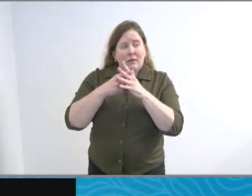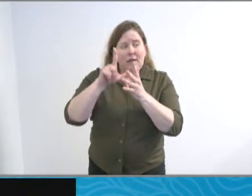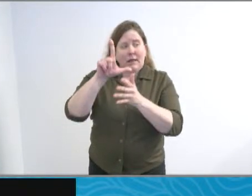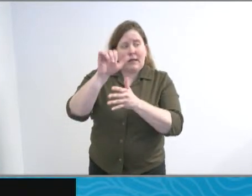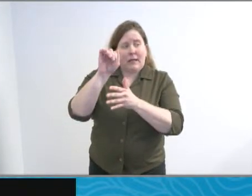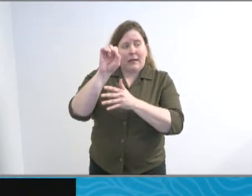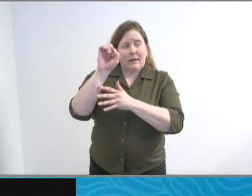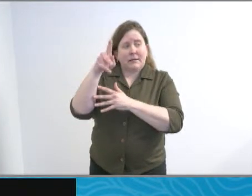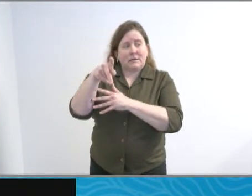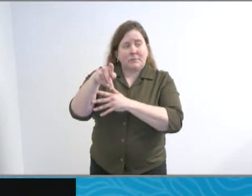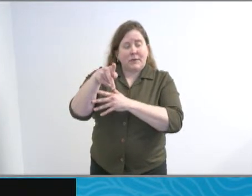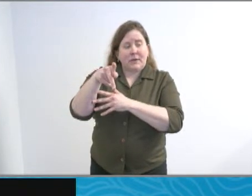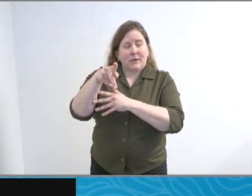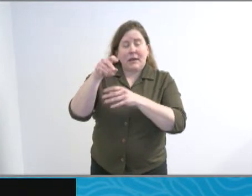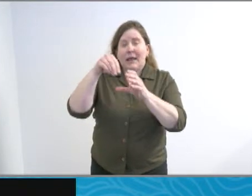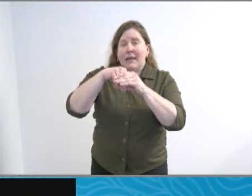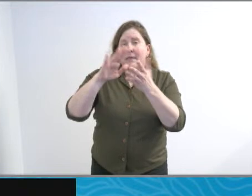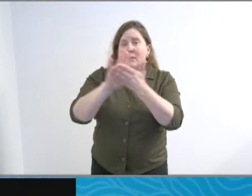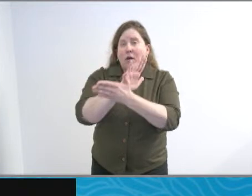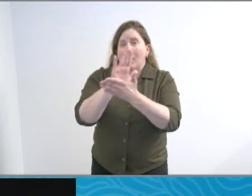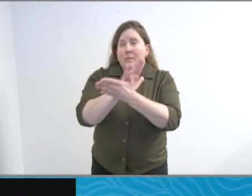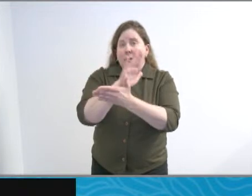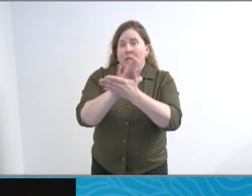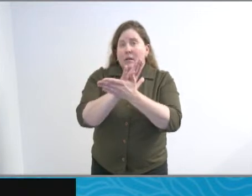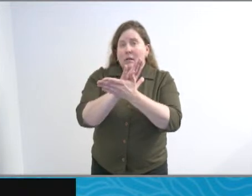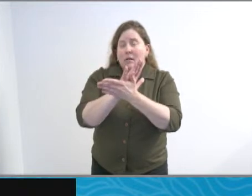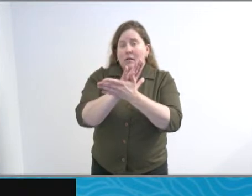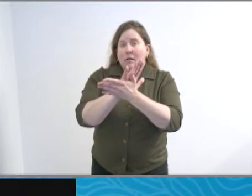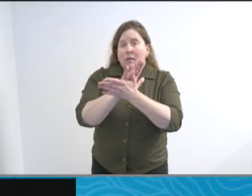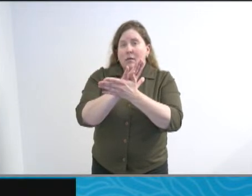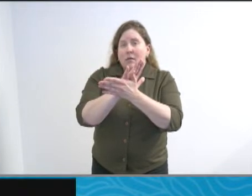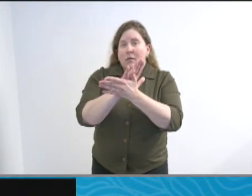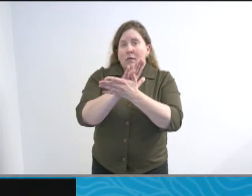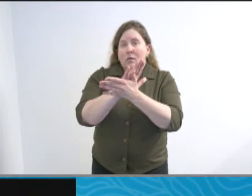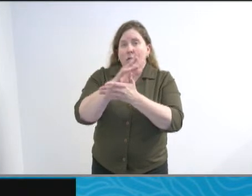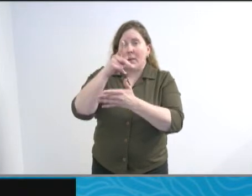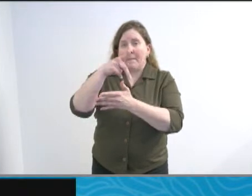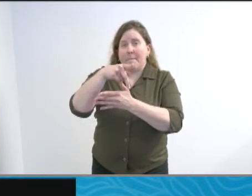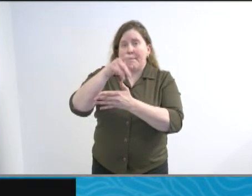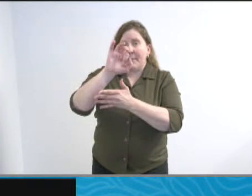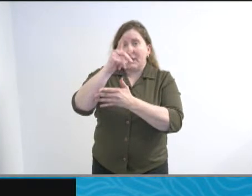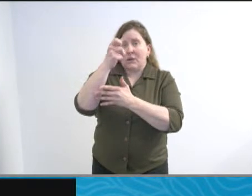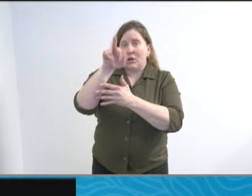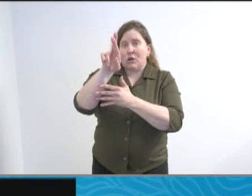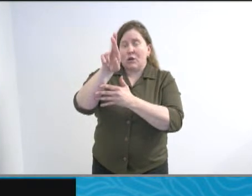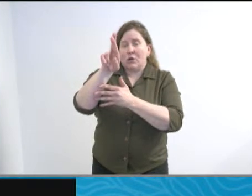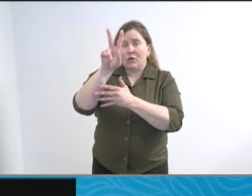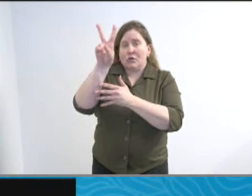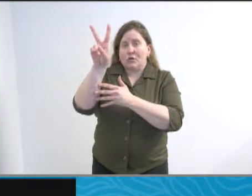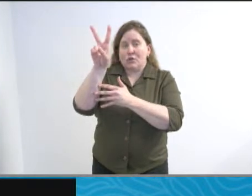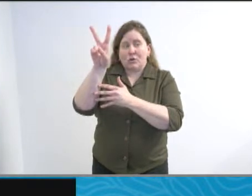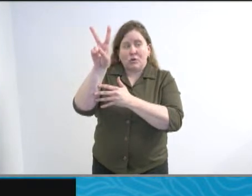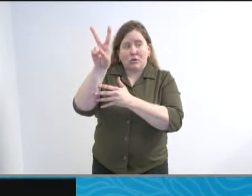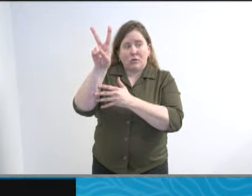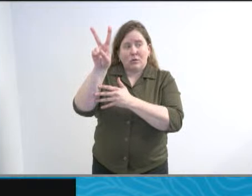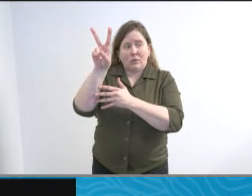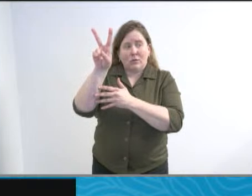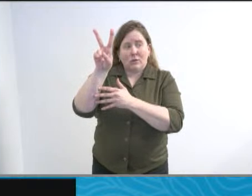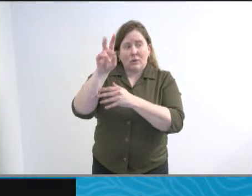And in that document, all of a chapter, pillar two, all of it is about social emotional wellbeing.